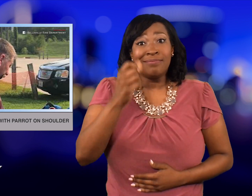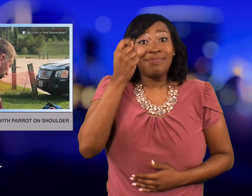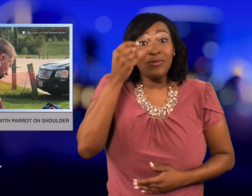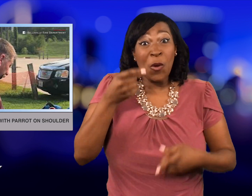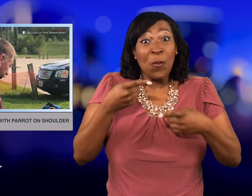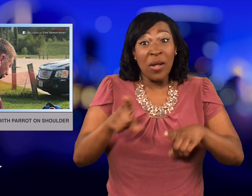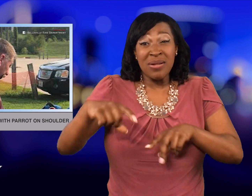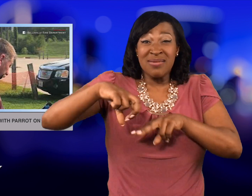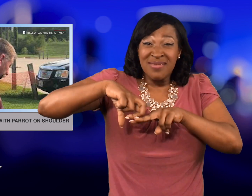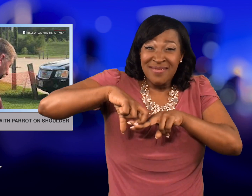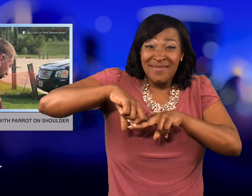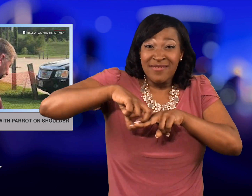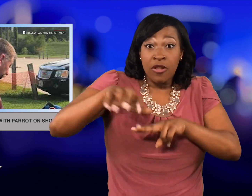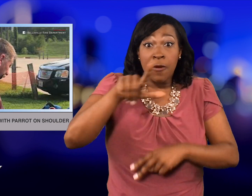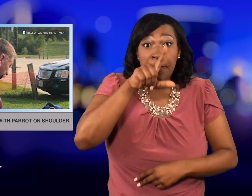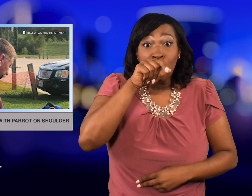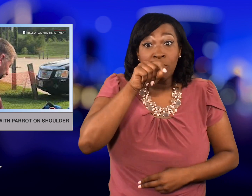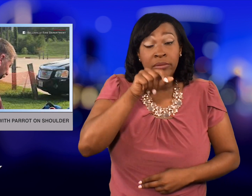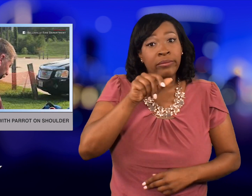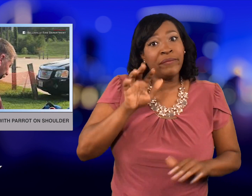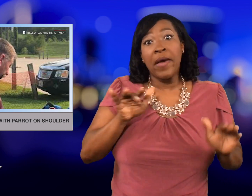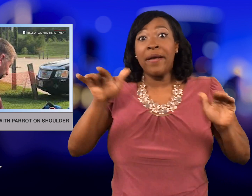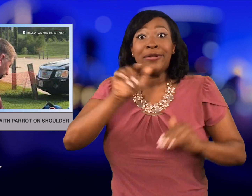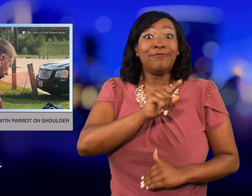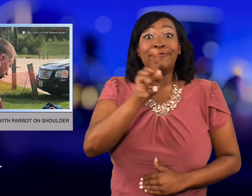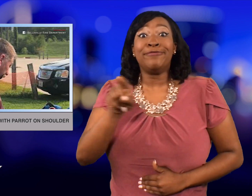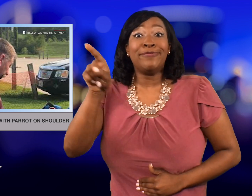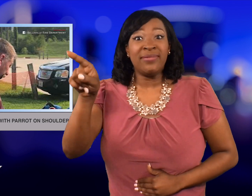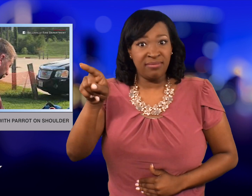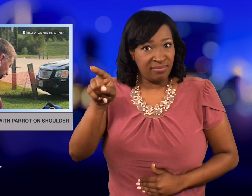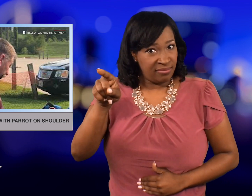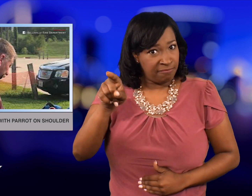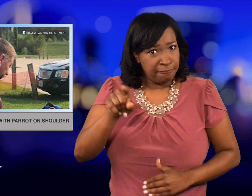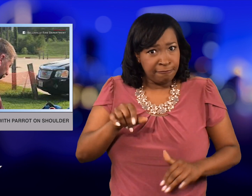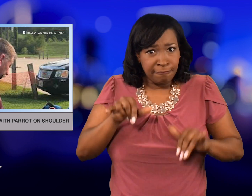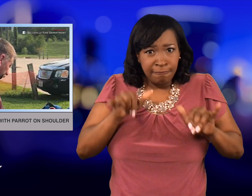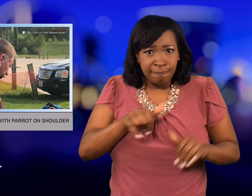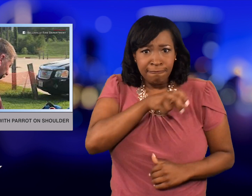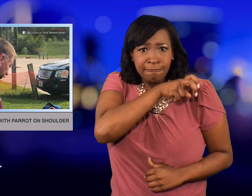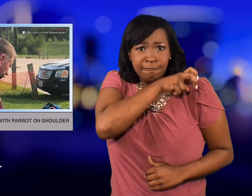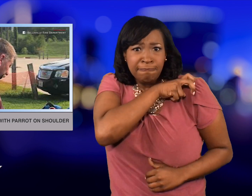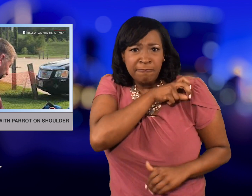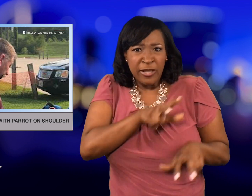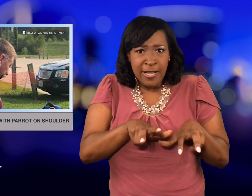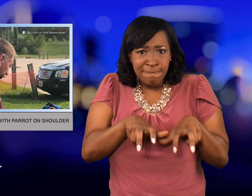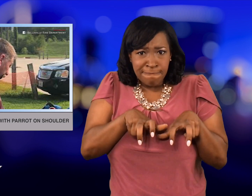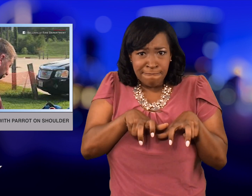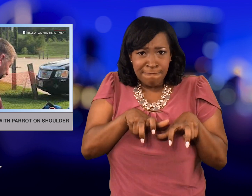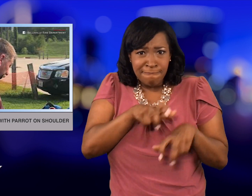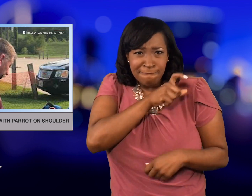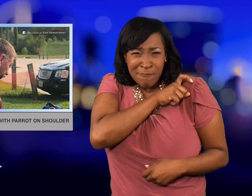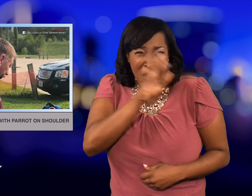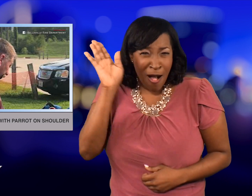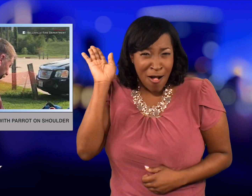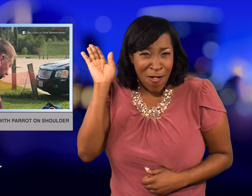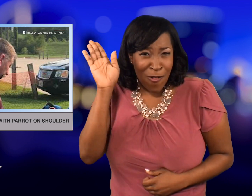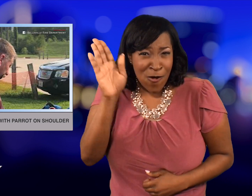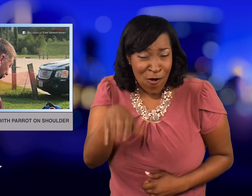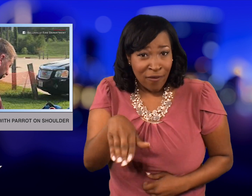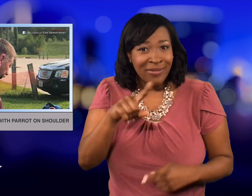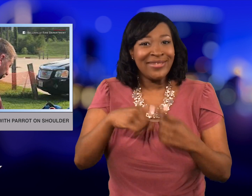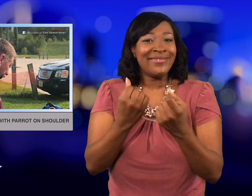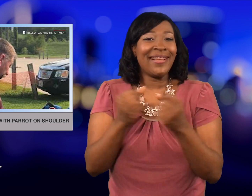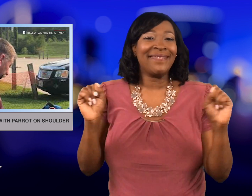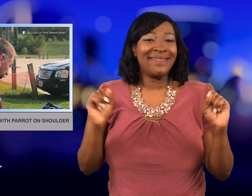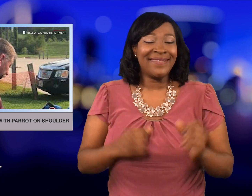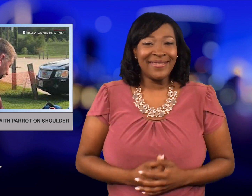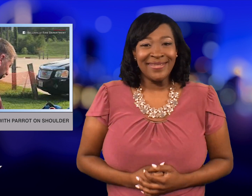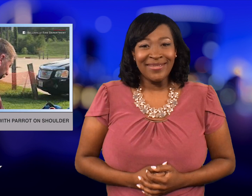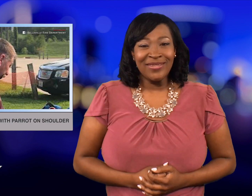And all the while the parrot remained perched on his owner's shoulders.